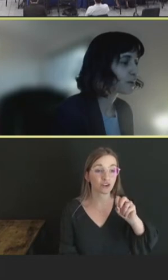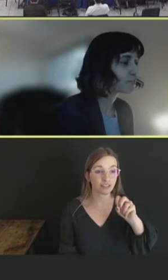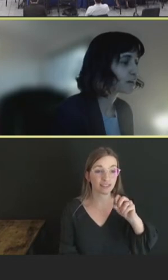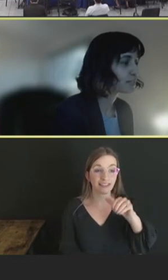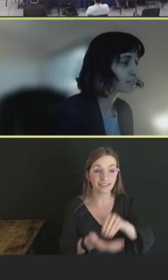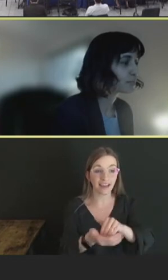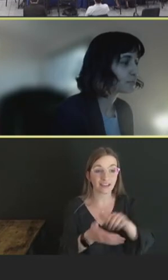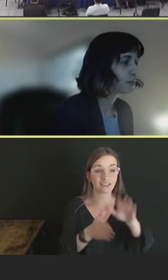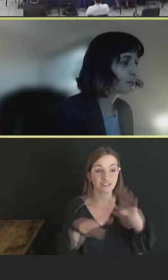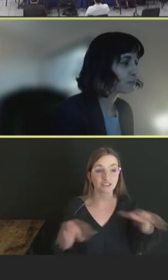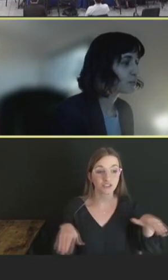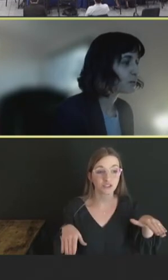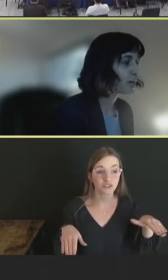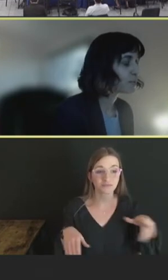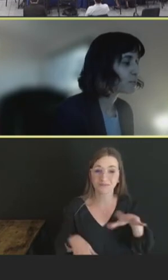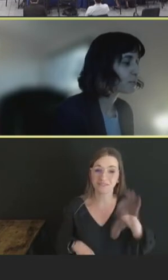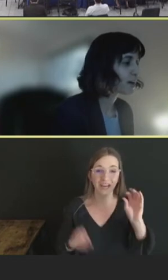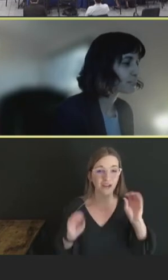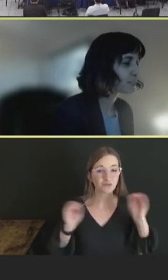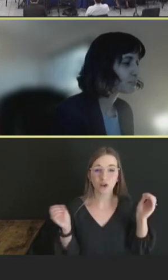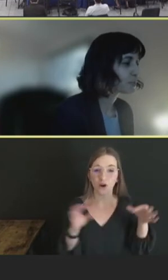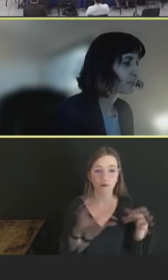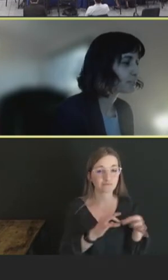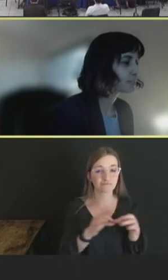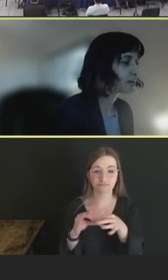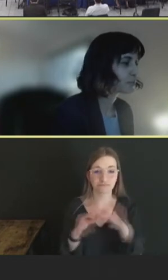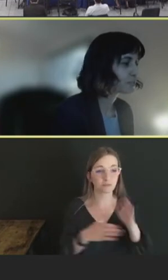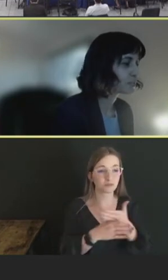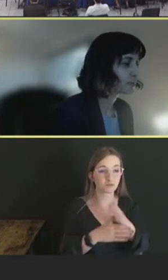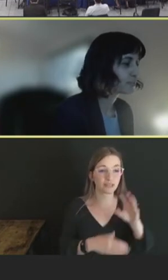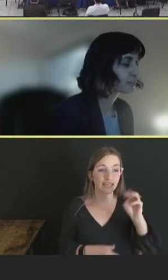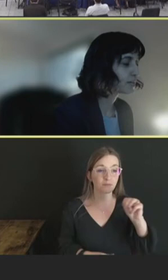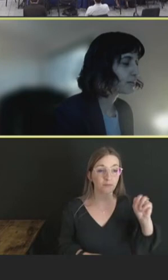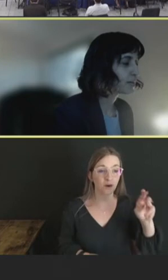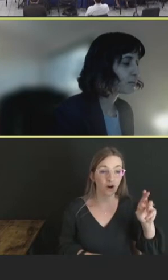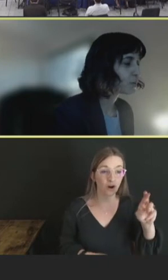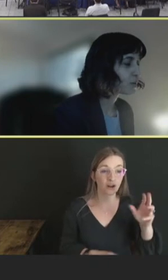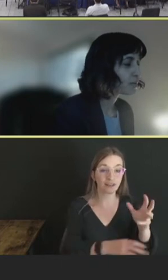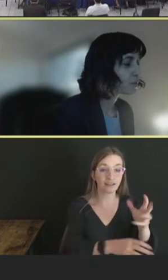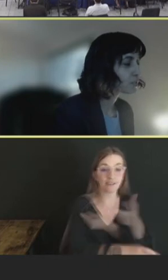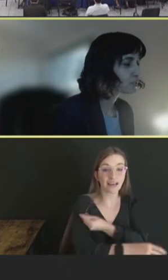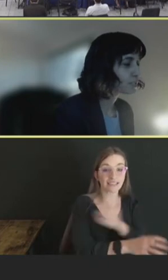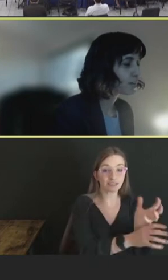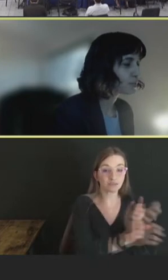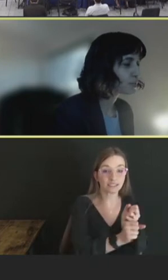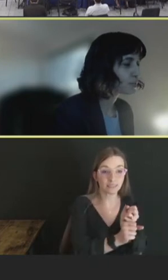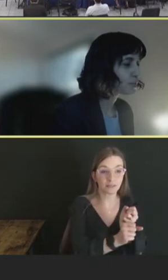rate of autism between MMR vaccine recipients and non-recipients. No -- and no association between